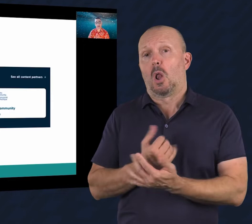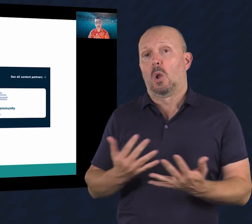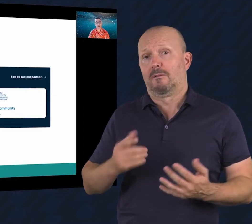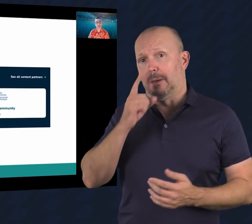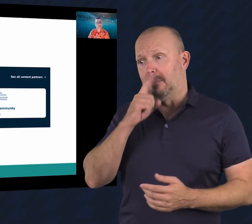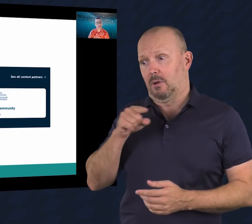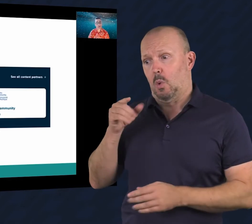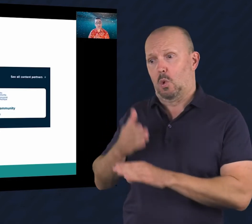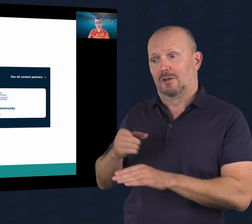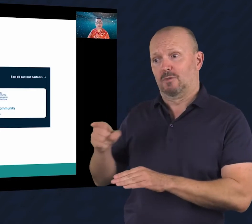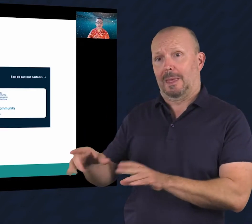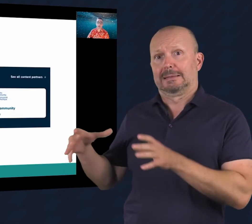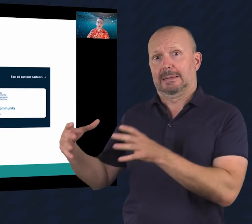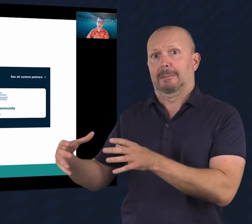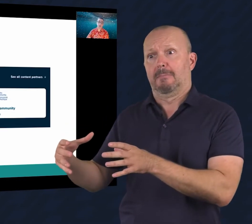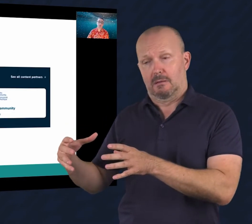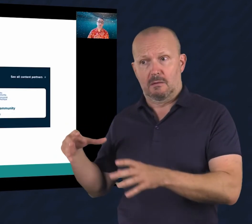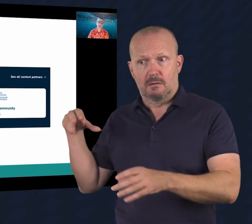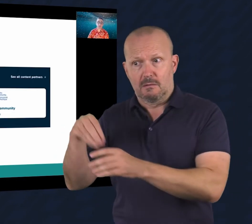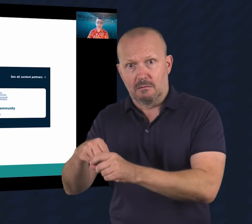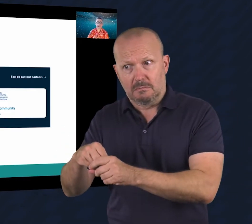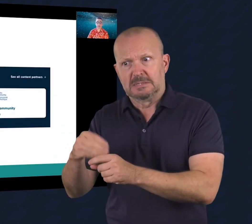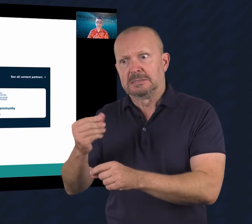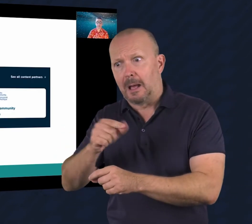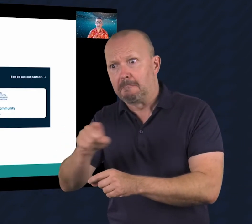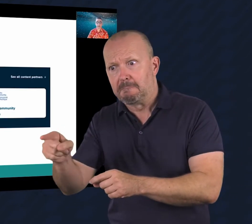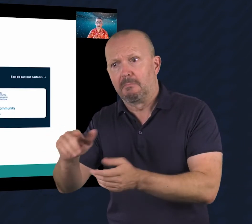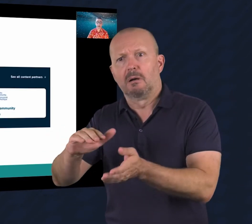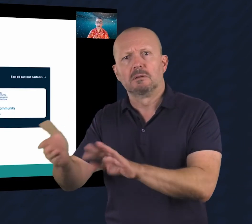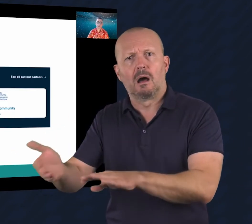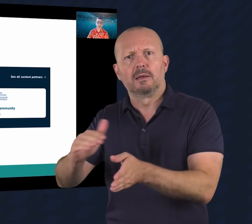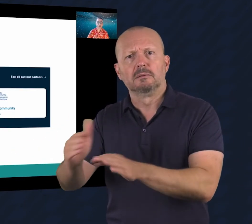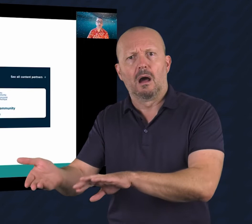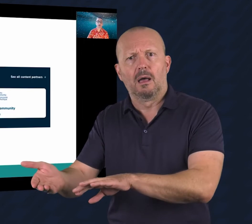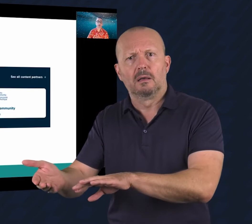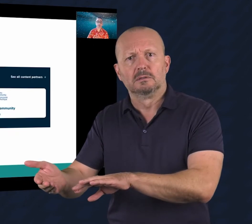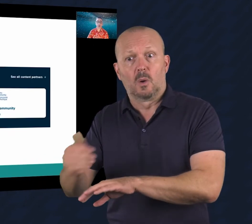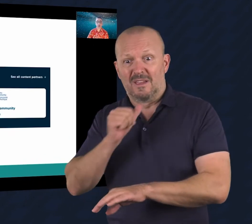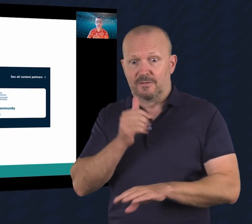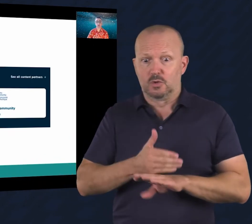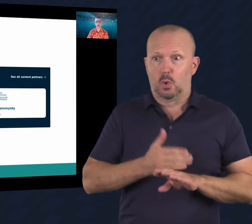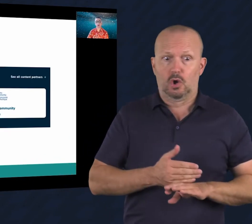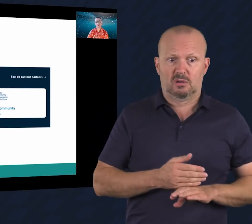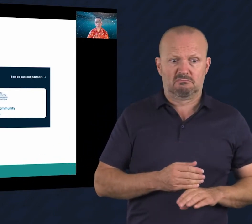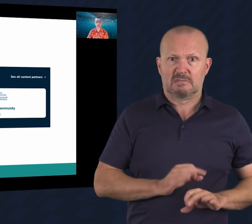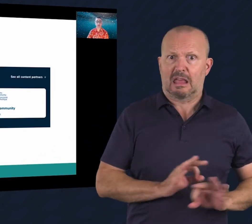and if this work had not been done, their knowledge would have also passed on. Likewise, the work of Patrick Lino of Lologo Niue,